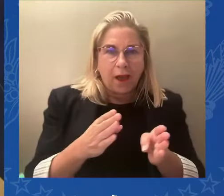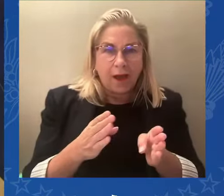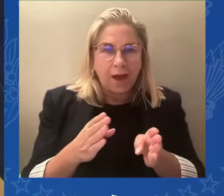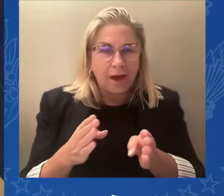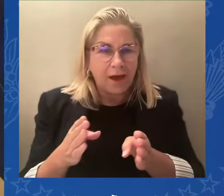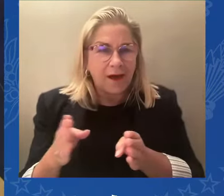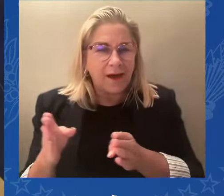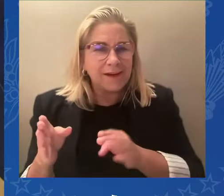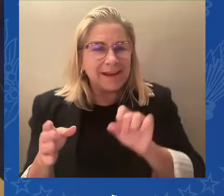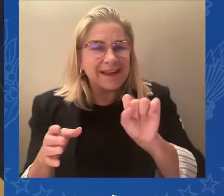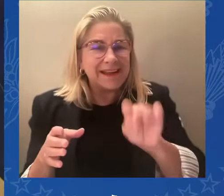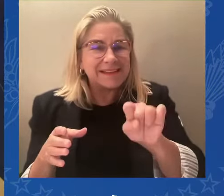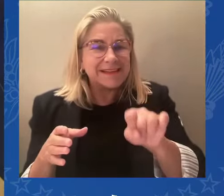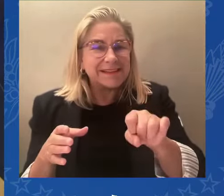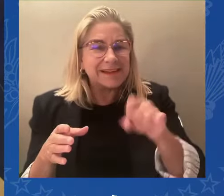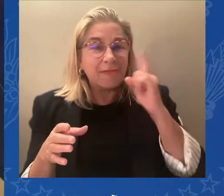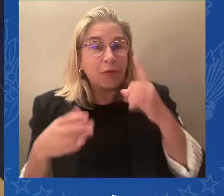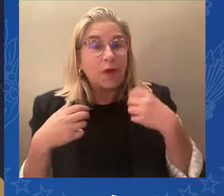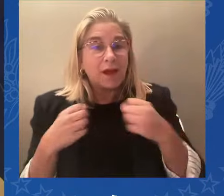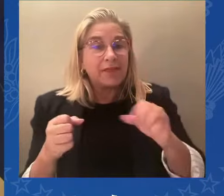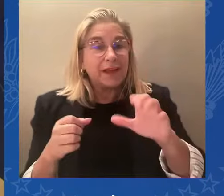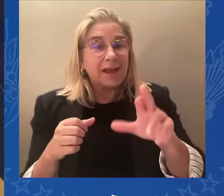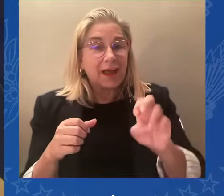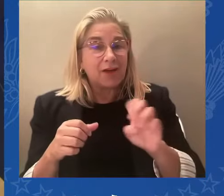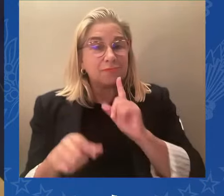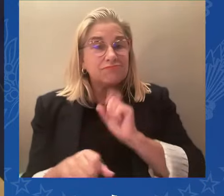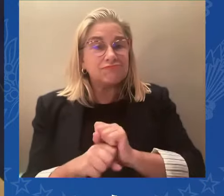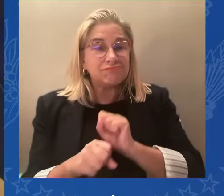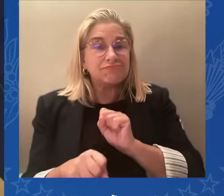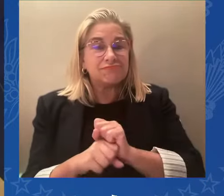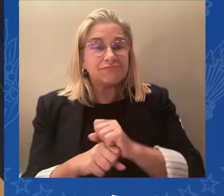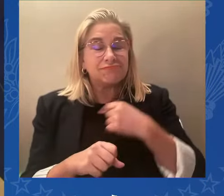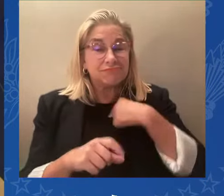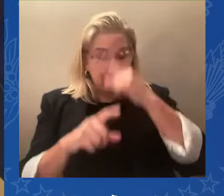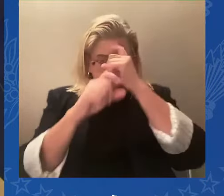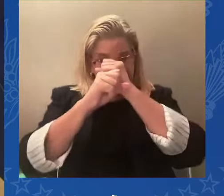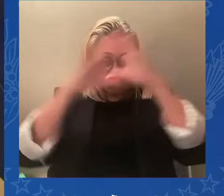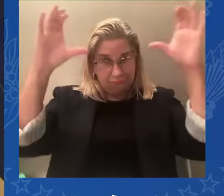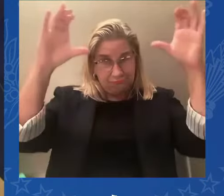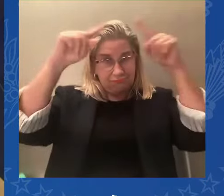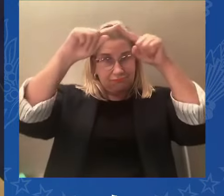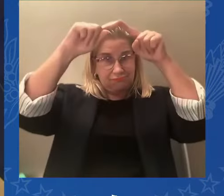We have a vision of a future where every person has the opportunity not just to get by